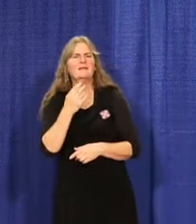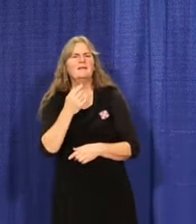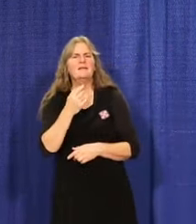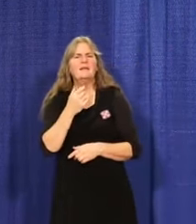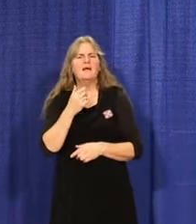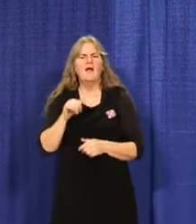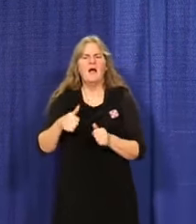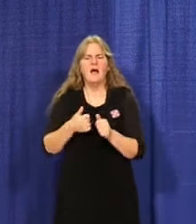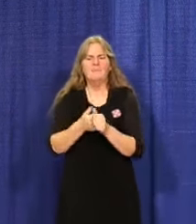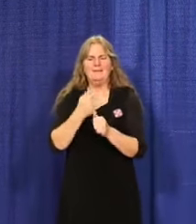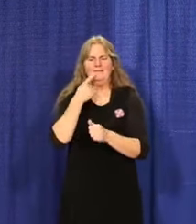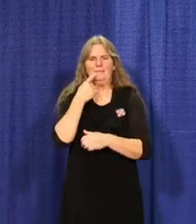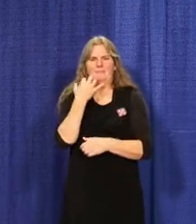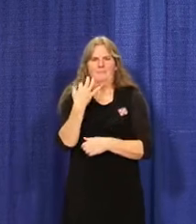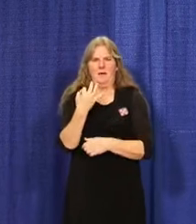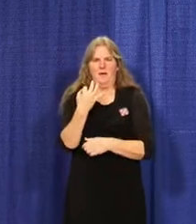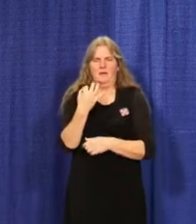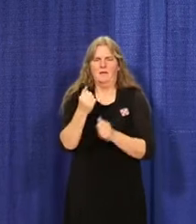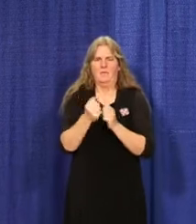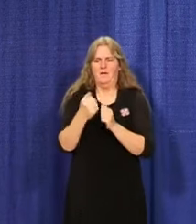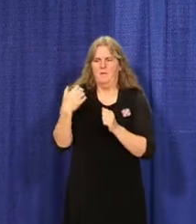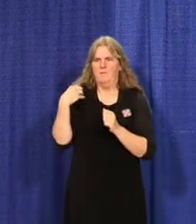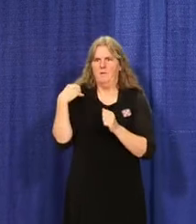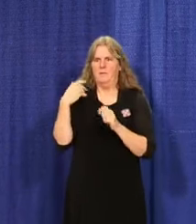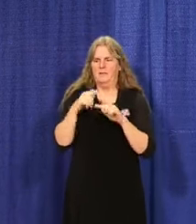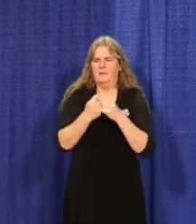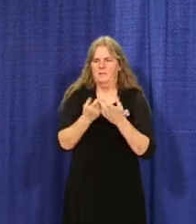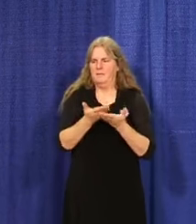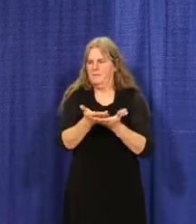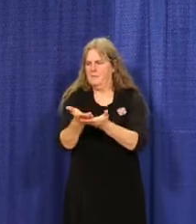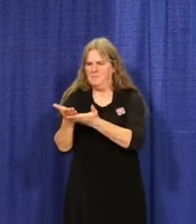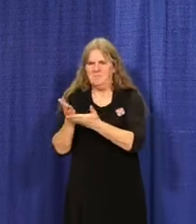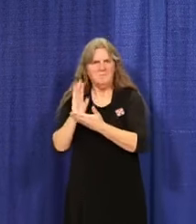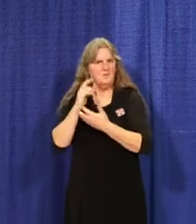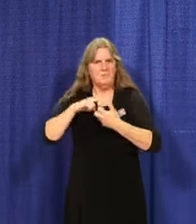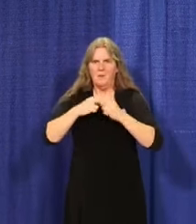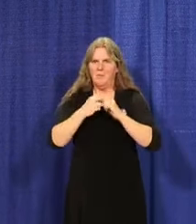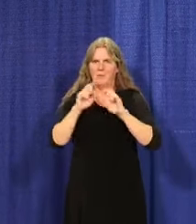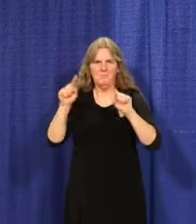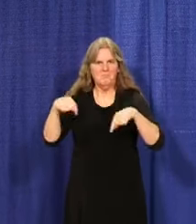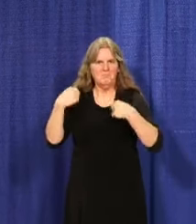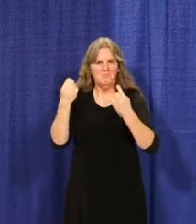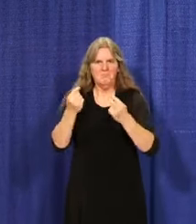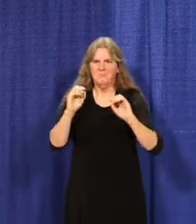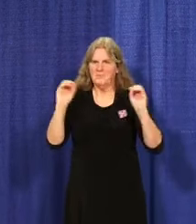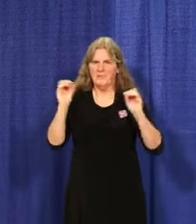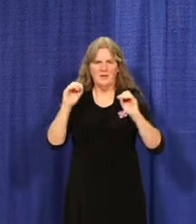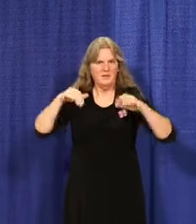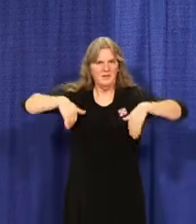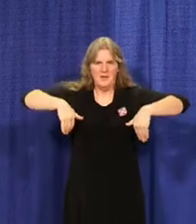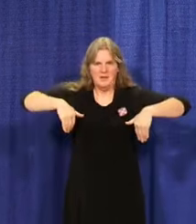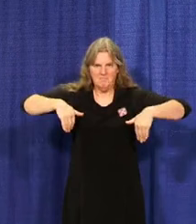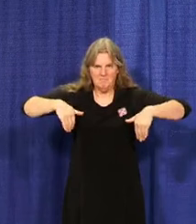all the enforcement folks. No issues so far, as to anybody not doing what they are supposed